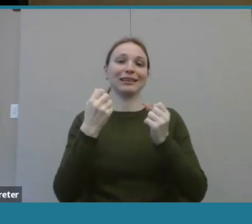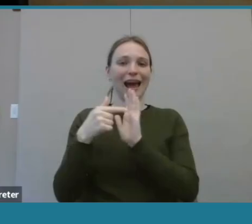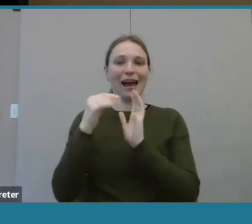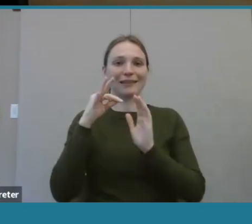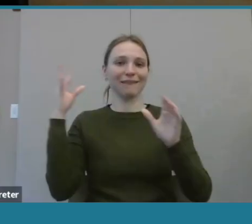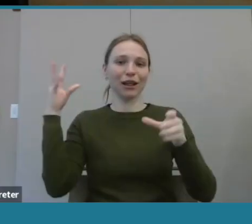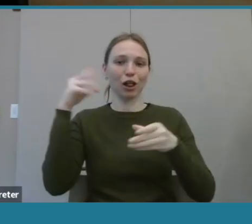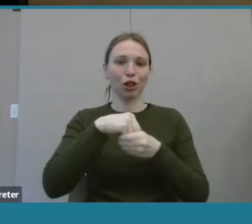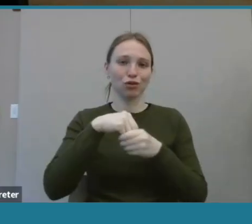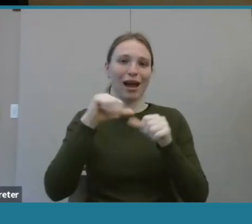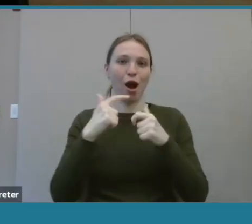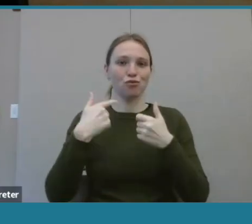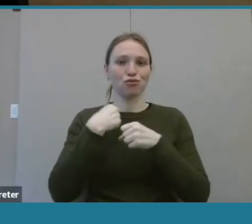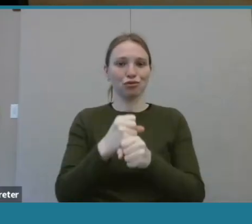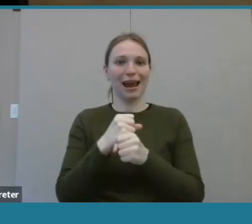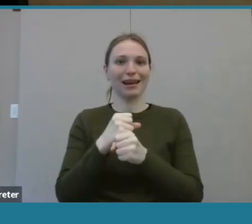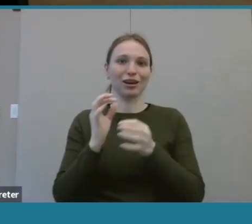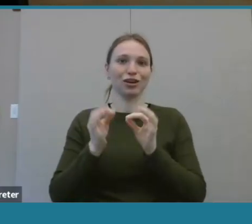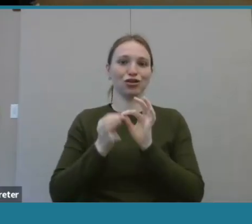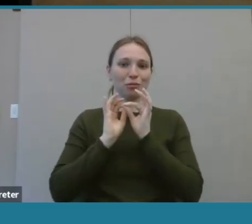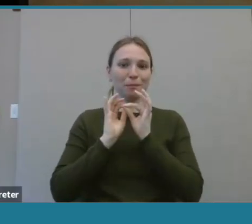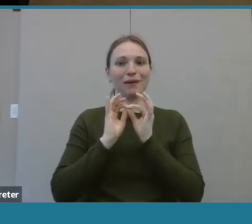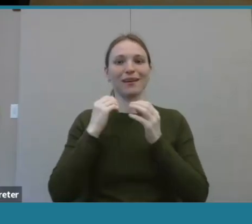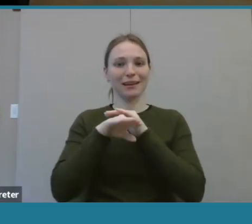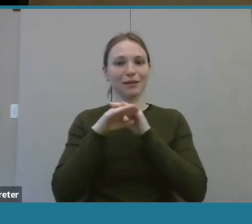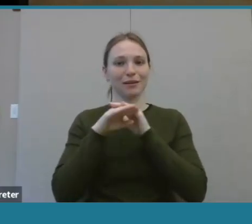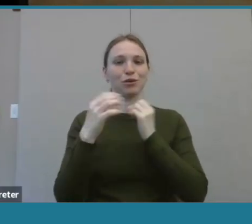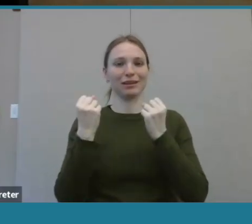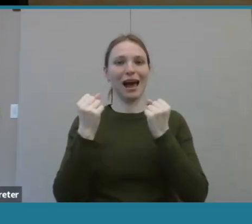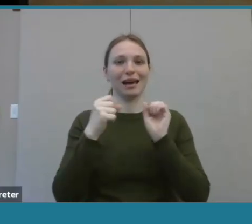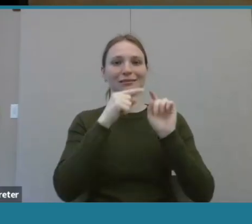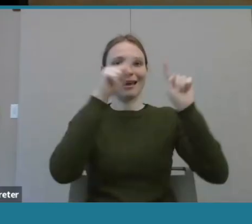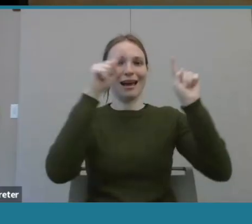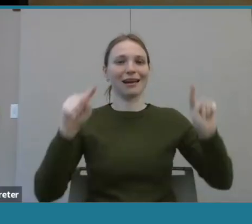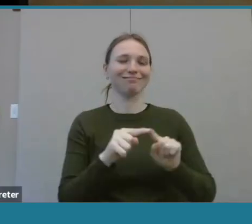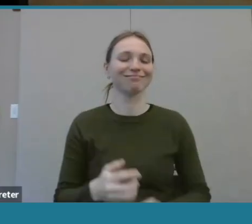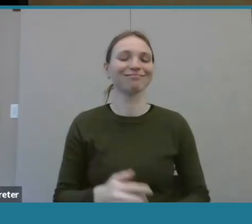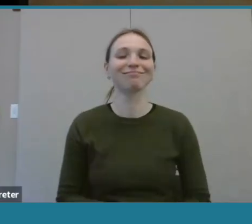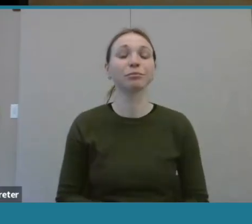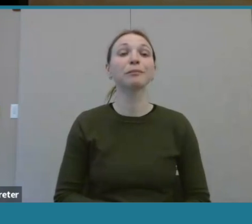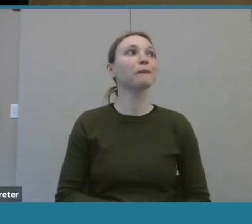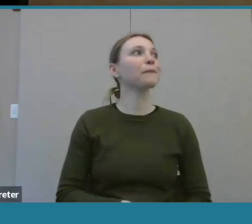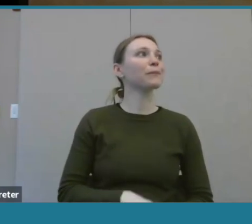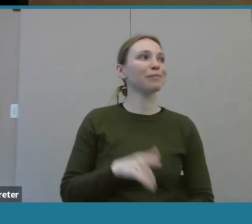[AD] Zhen leaves the podium as Allison takes their place. Thank you all for being here in person and virtually.